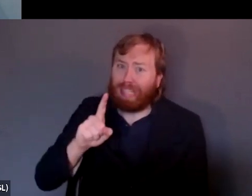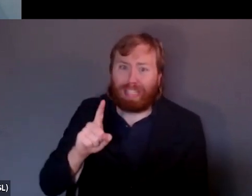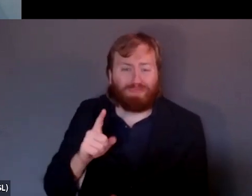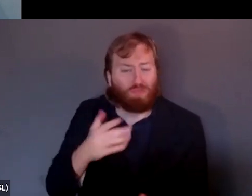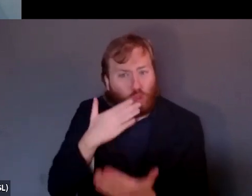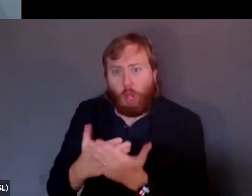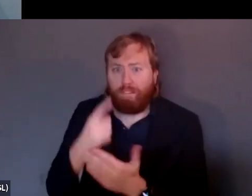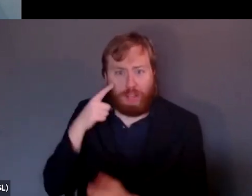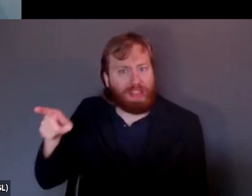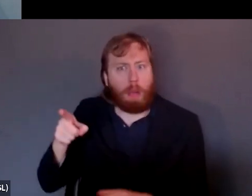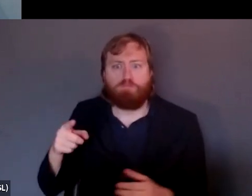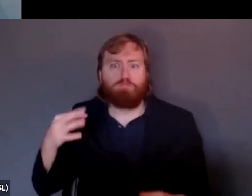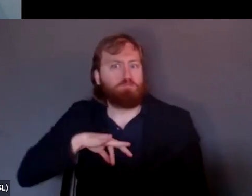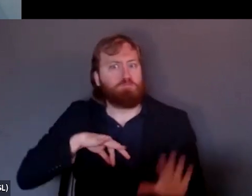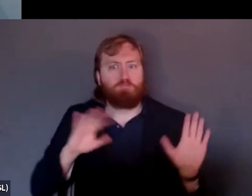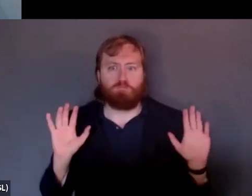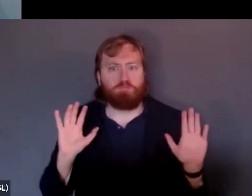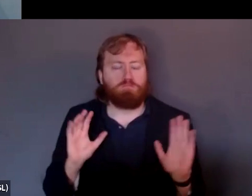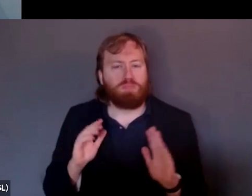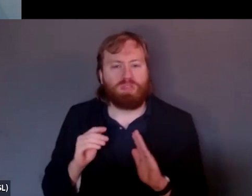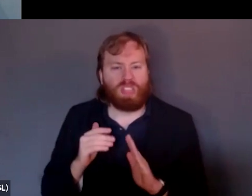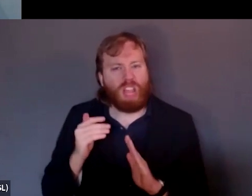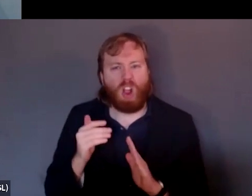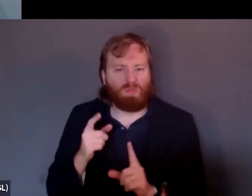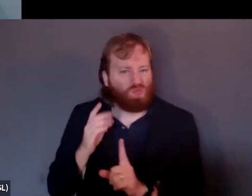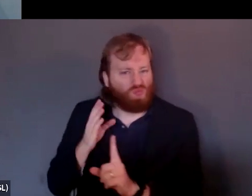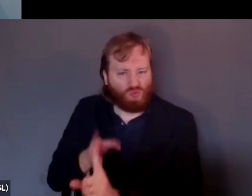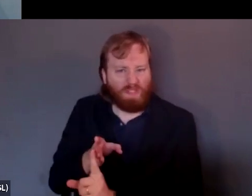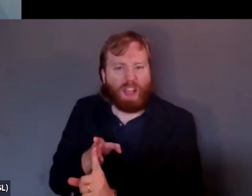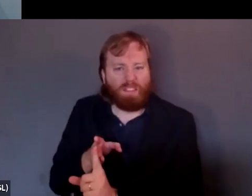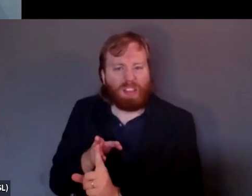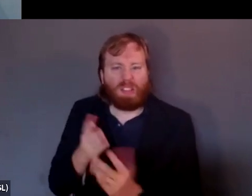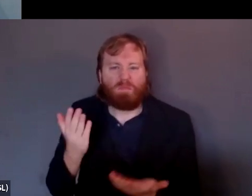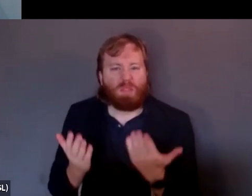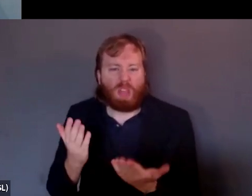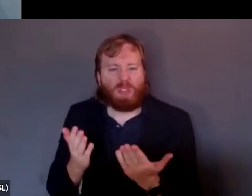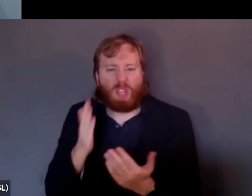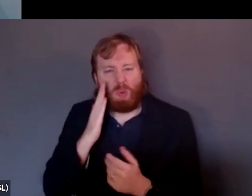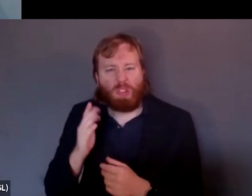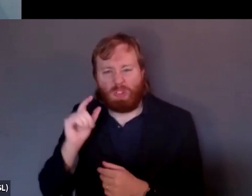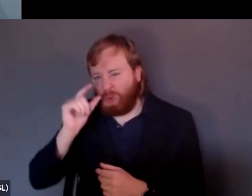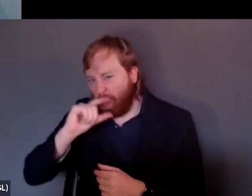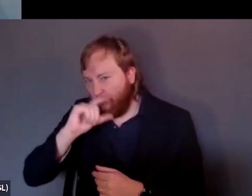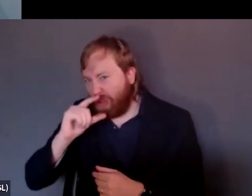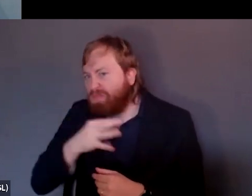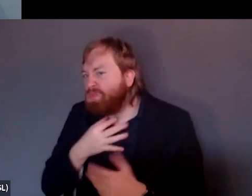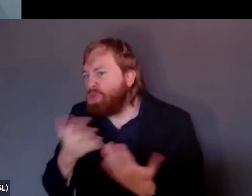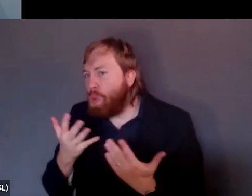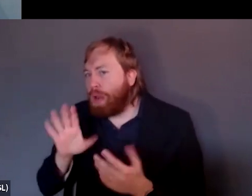They said their default is maybe we're just going to go to Google and be like, "Tell me what bus stop is near me."